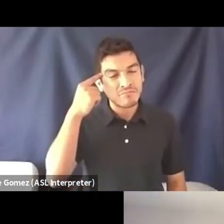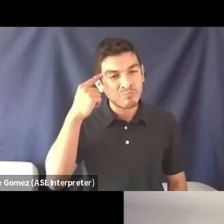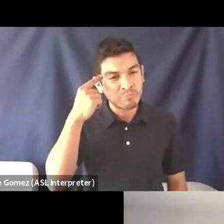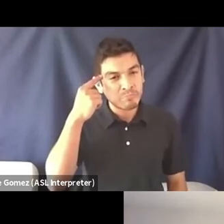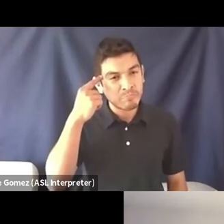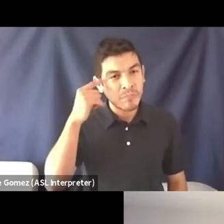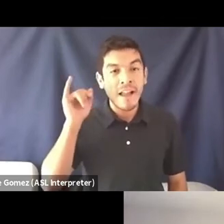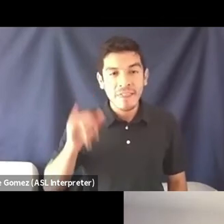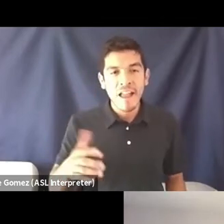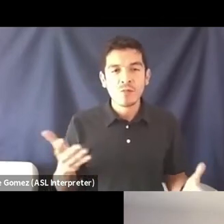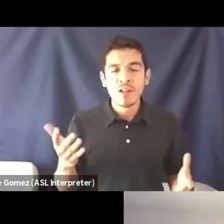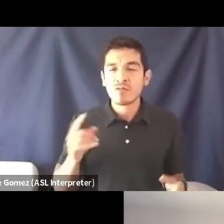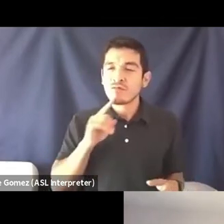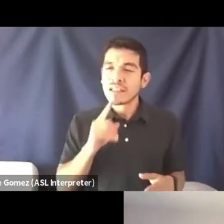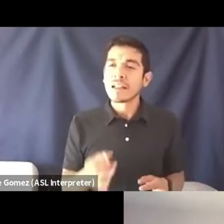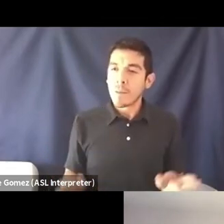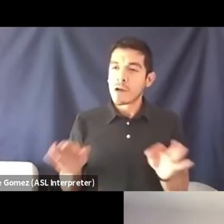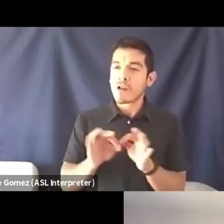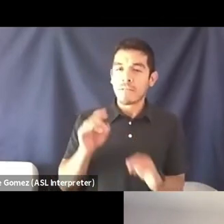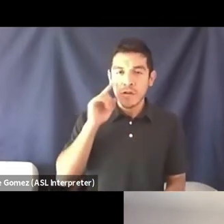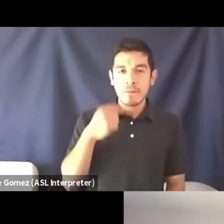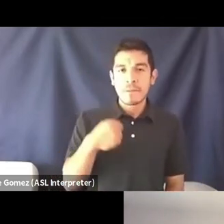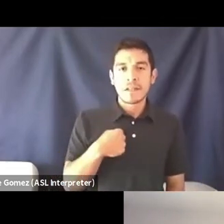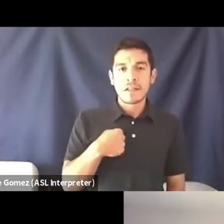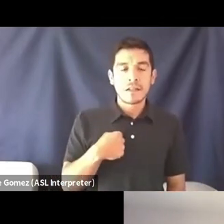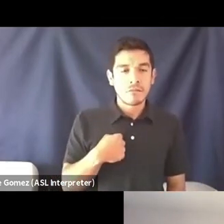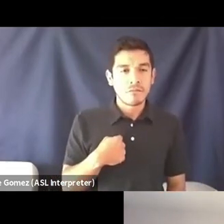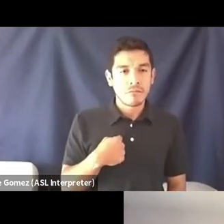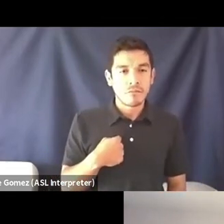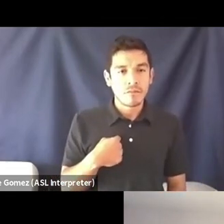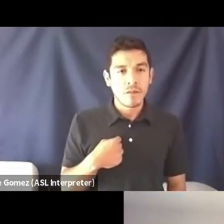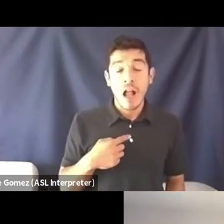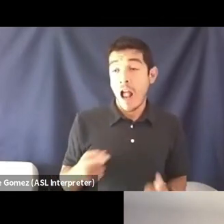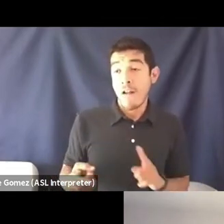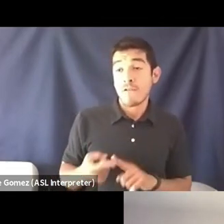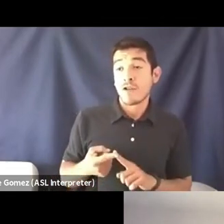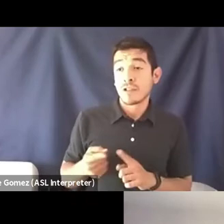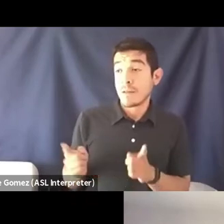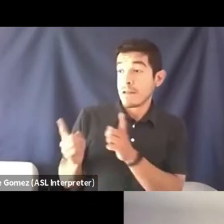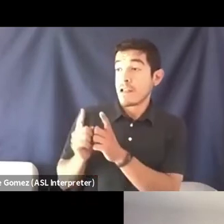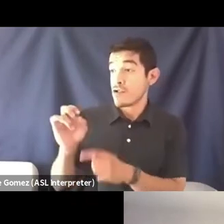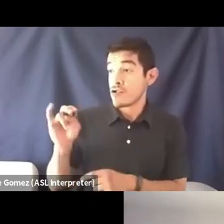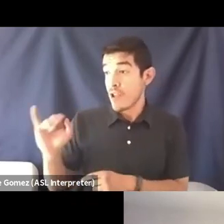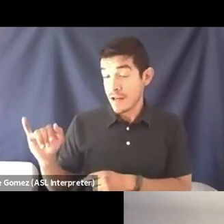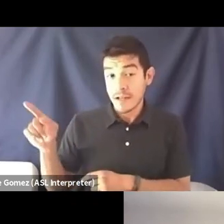was a big plus for me. When I was at first met, Jenny was just being so aware